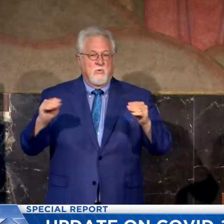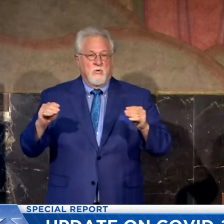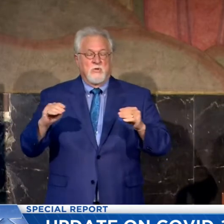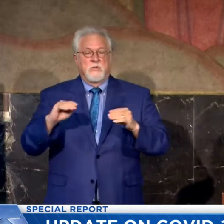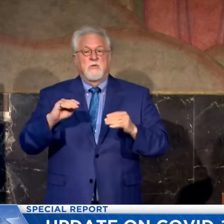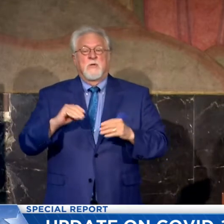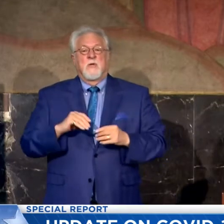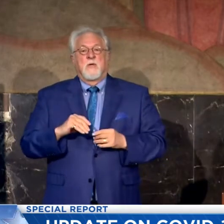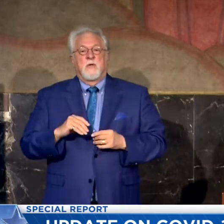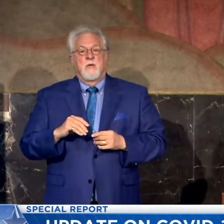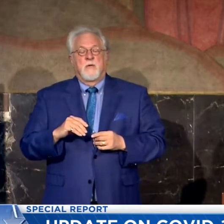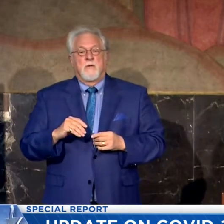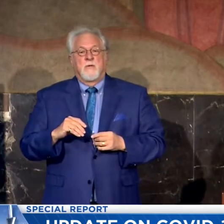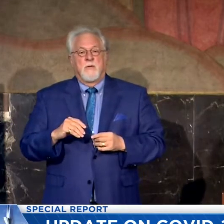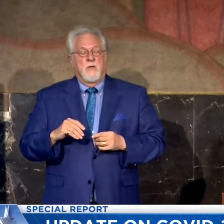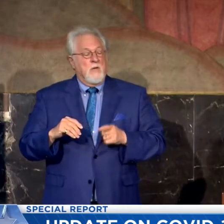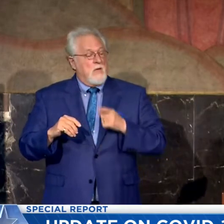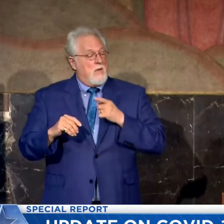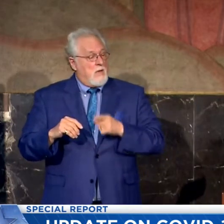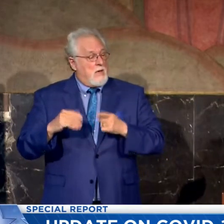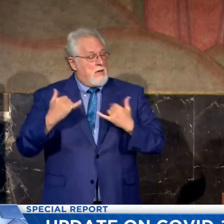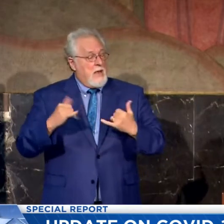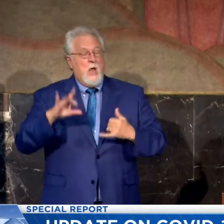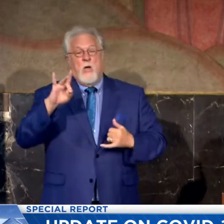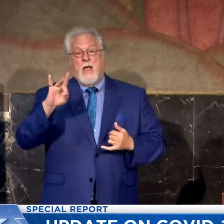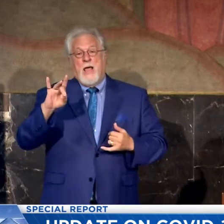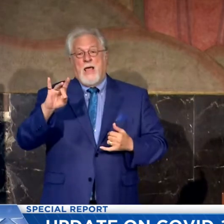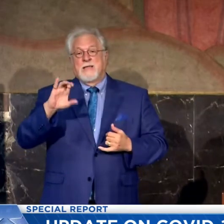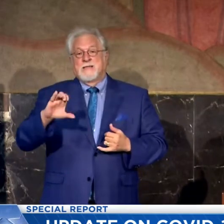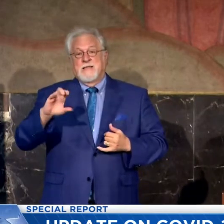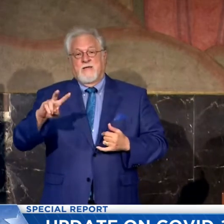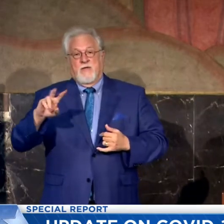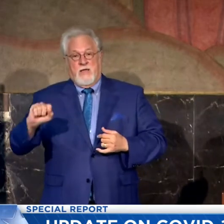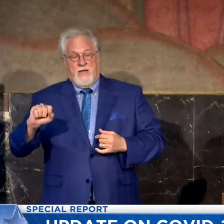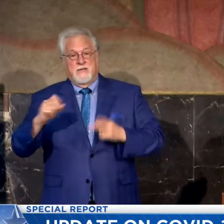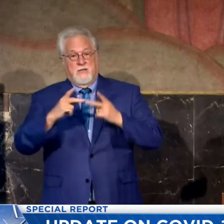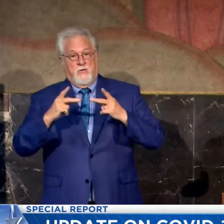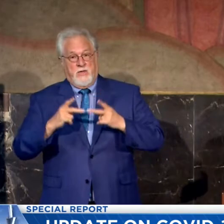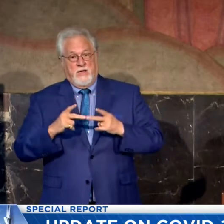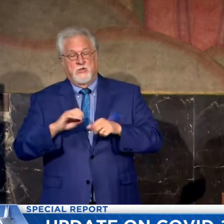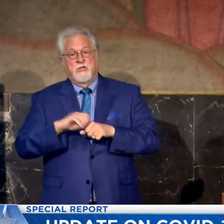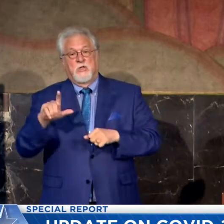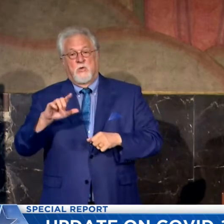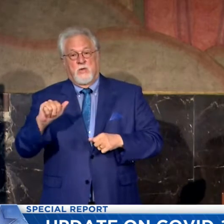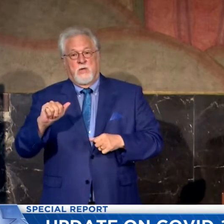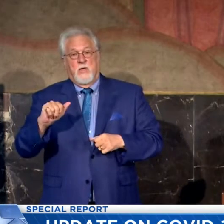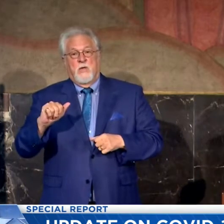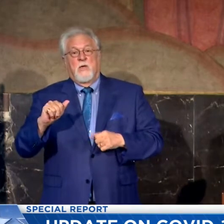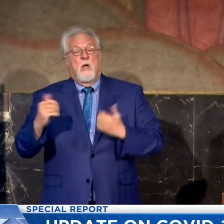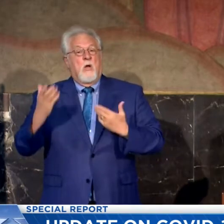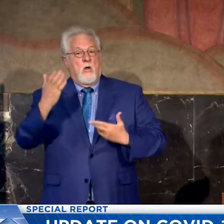CORPORATE PARTNER THAT IS HELPFUL IS CVS. THEY RECENTLY ANNOUNCED THEIR EXPANDING NO COST TESTING THROUGH SEVERAL OF ITS DRIVE-THROUGH LANES AT OUR STATE.